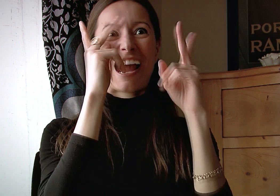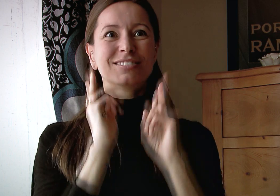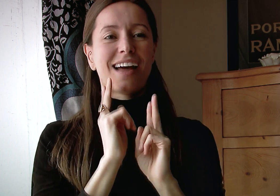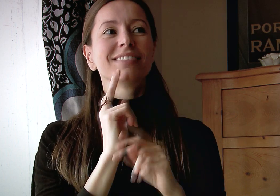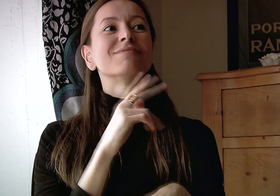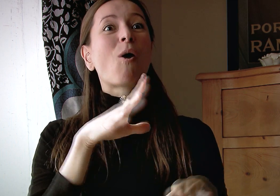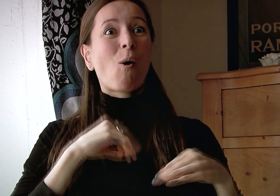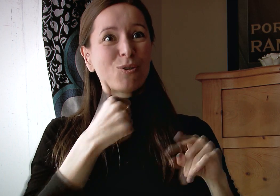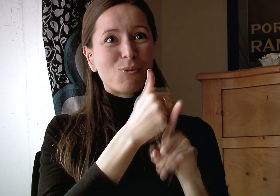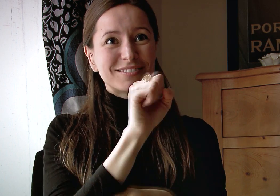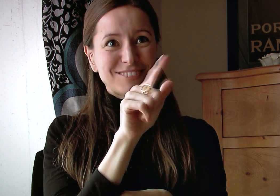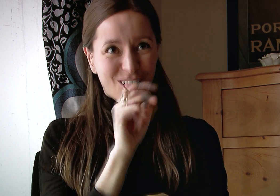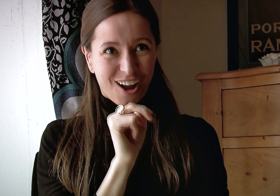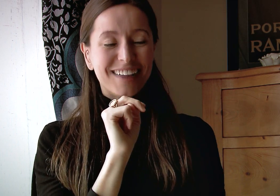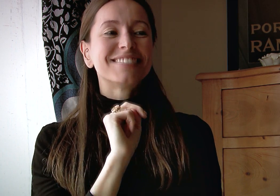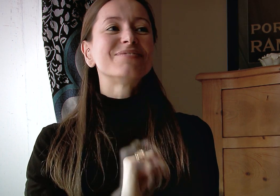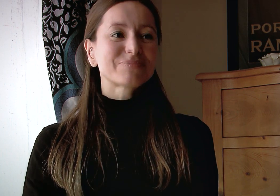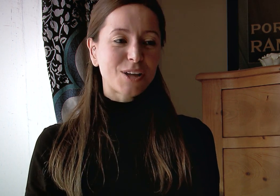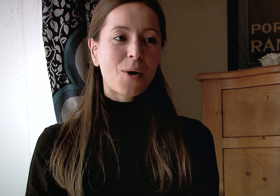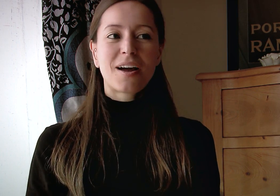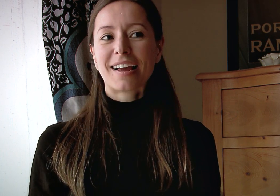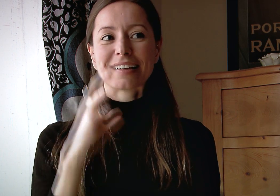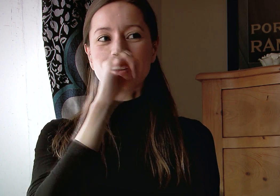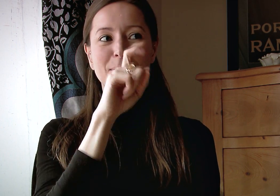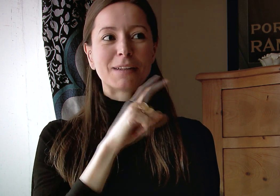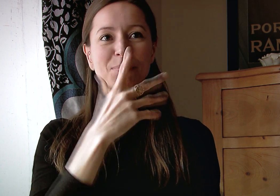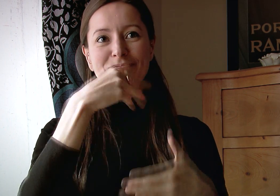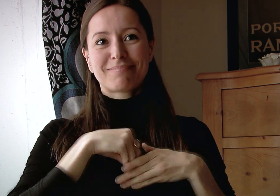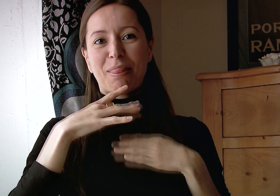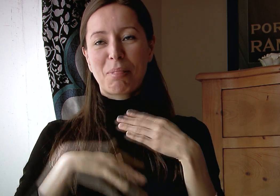She used to own a salon. I guess it must be in the blood!